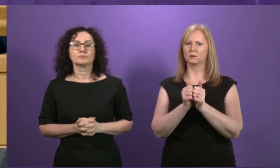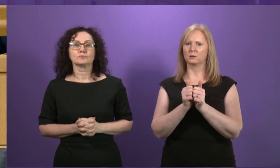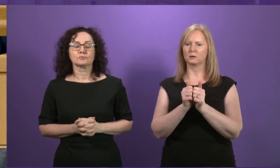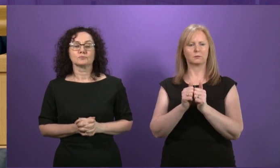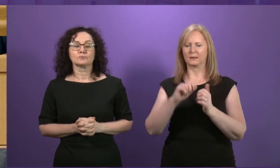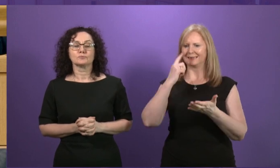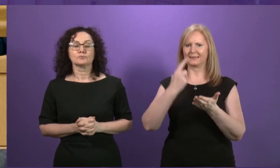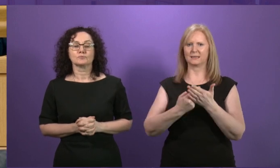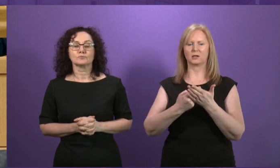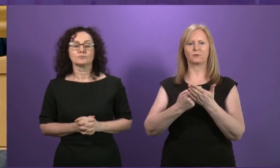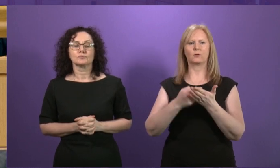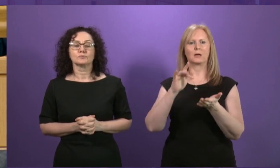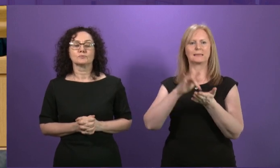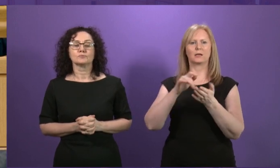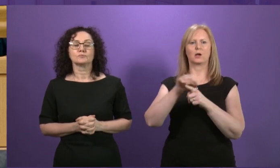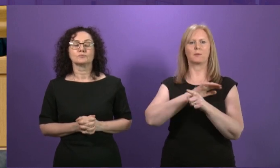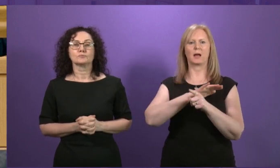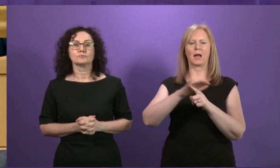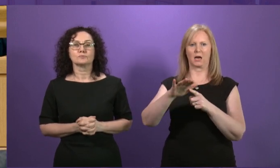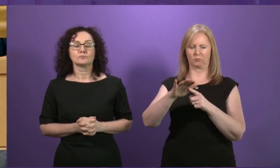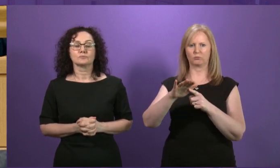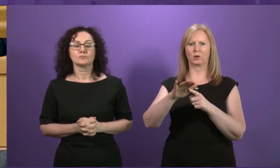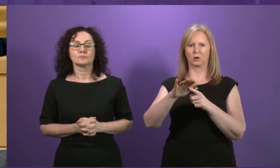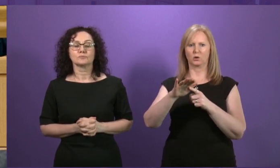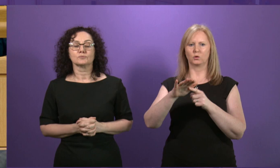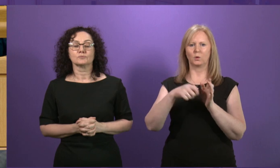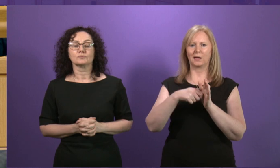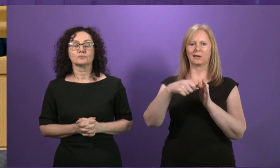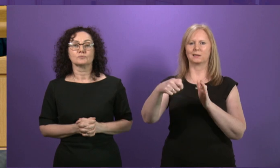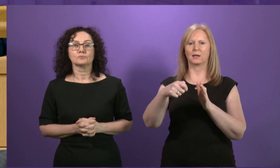of Edinburgh Council to extend the Edinburgh tram network until the findings of the Edinburgh